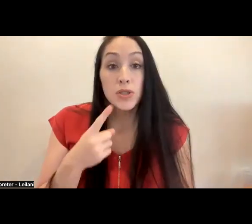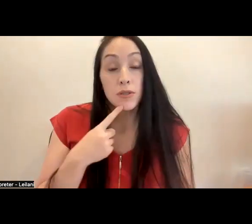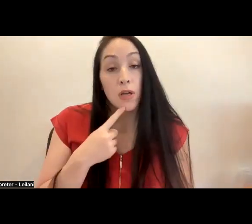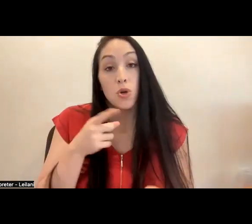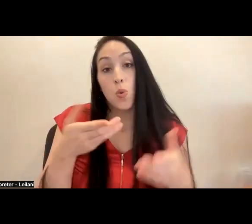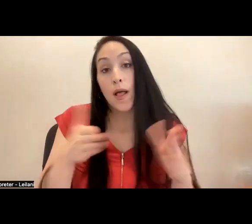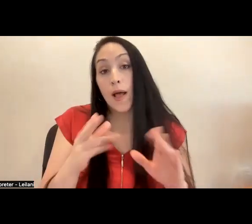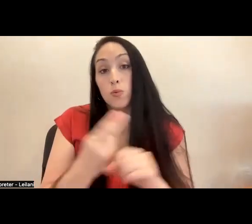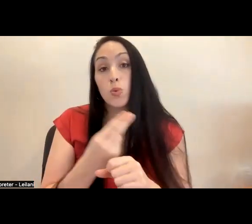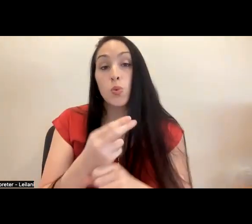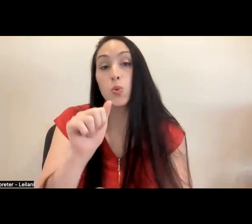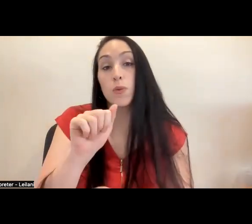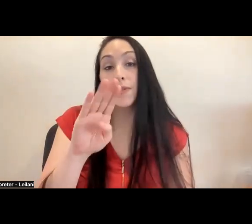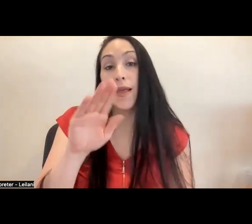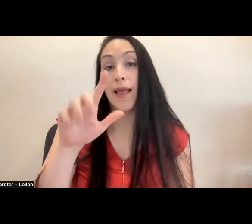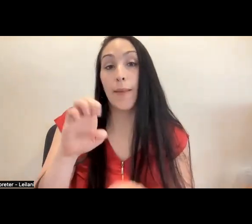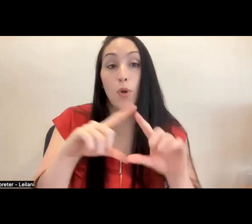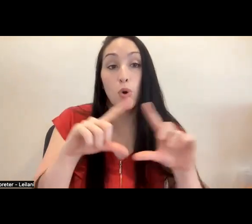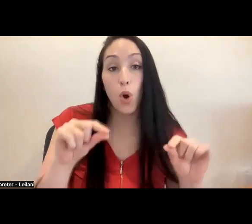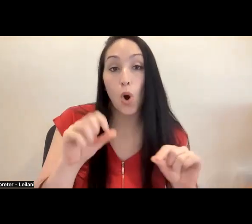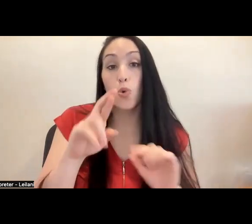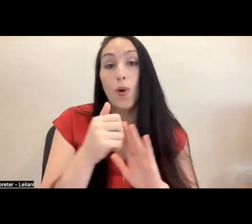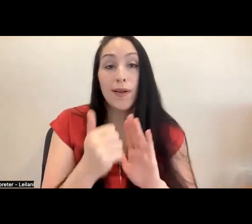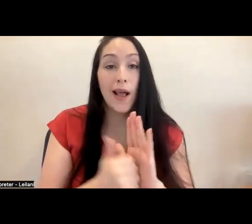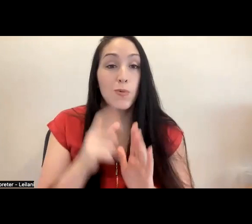or your able account to pay for streaming services like Amazon? Prime?